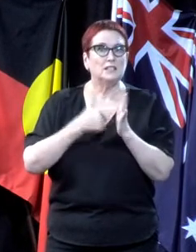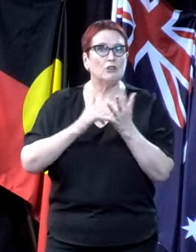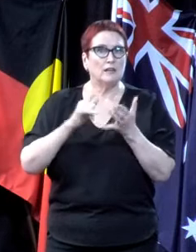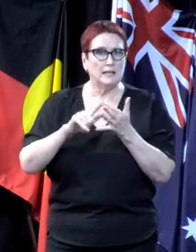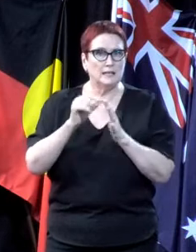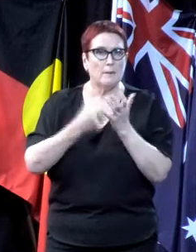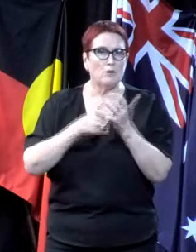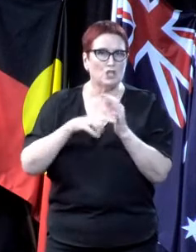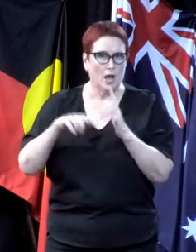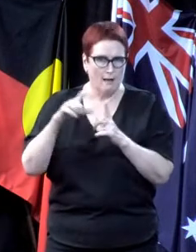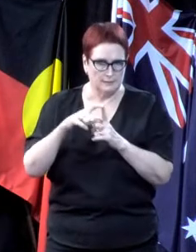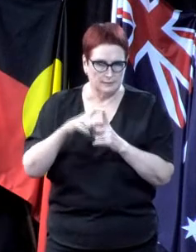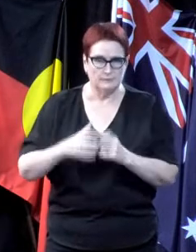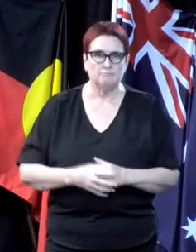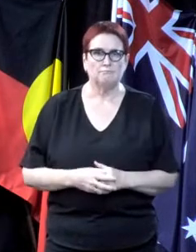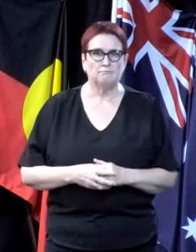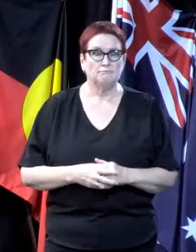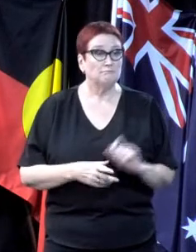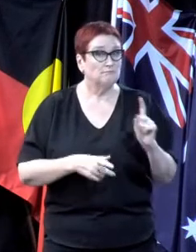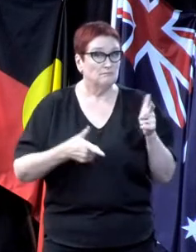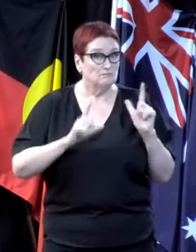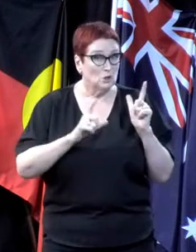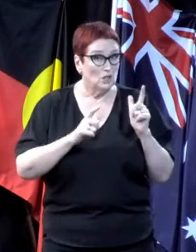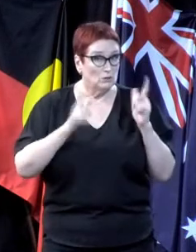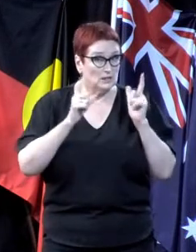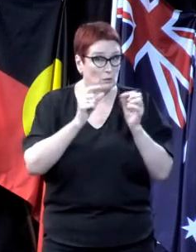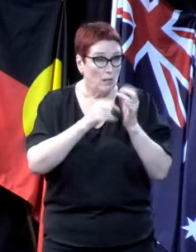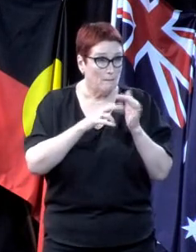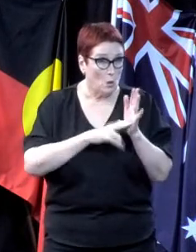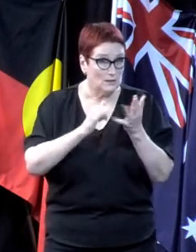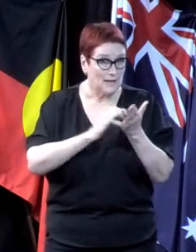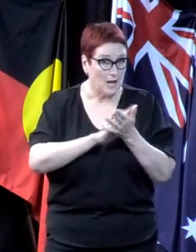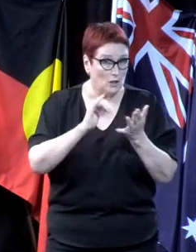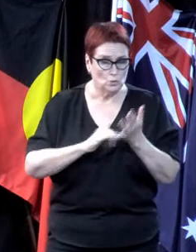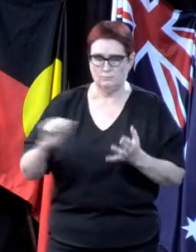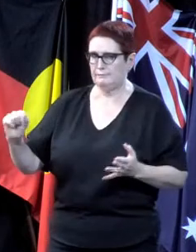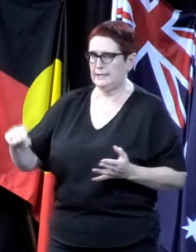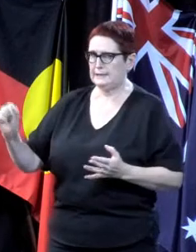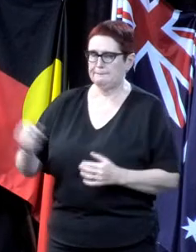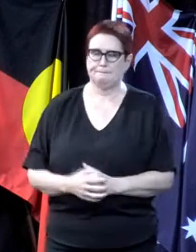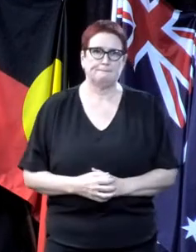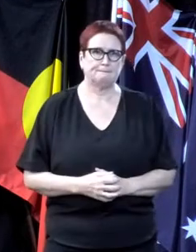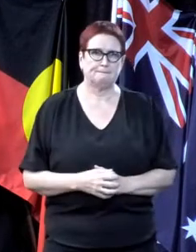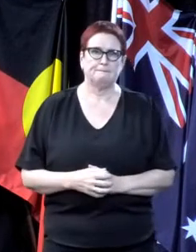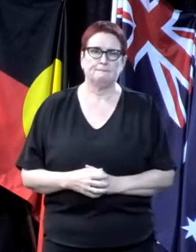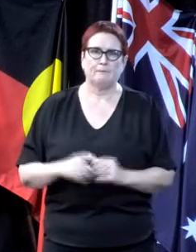as the principal of Bowen State High School? I am. You’ve done a Bachelor of Education at James Cook University?